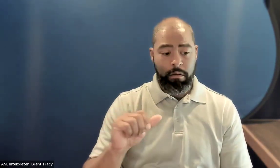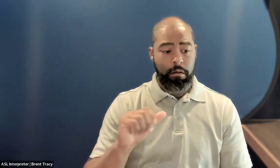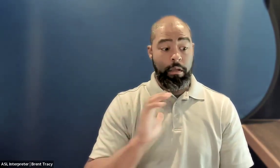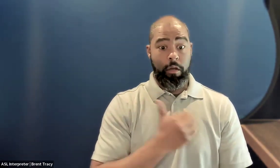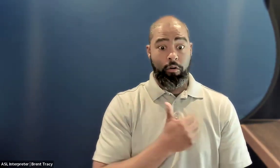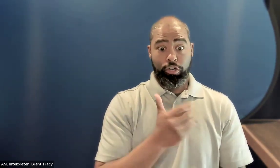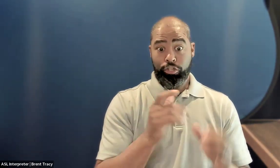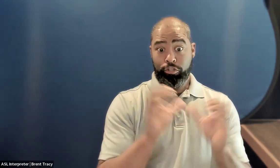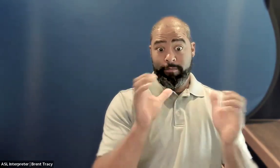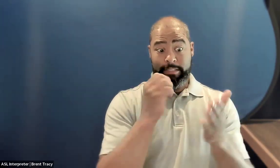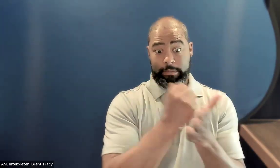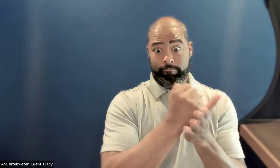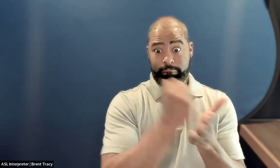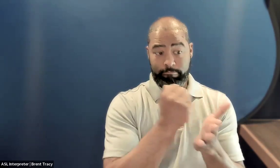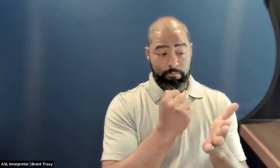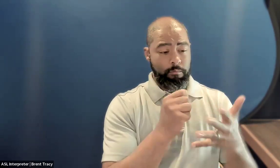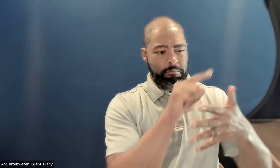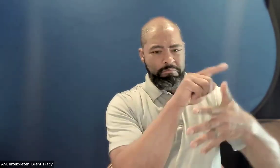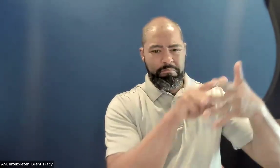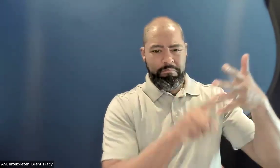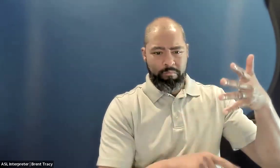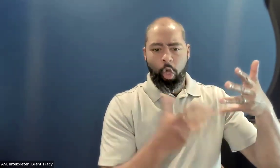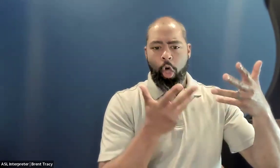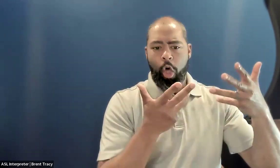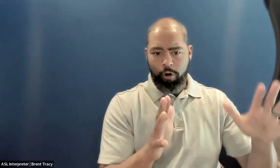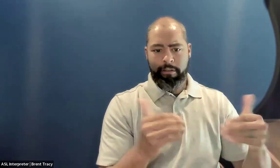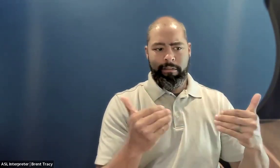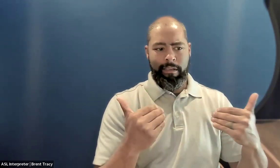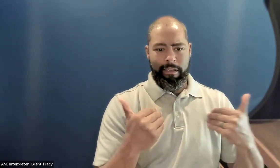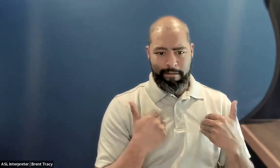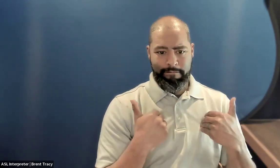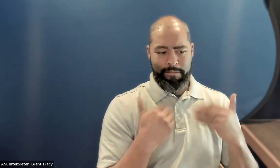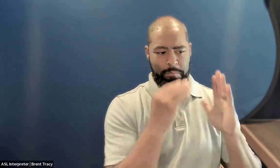These are the areas that we are currently asking proponents to address.